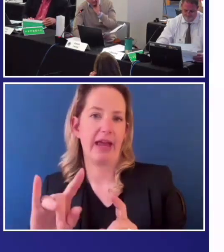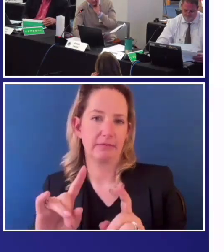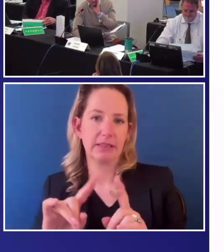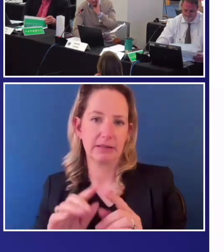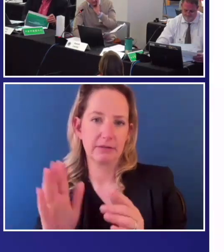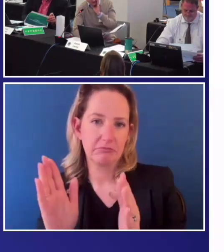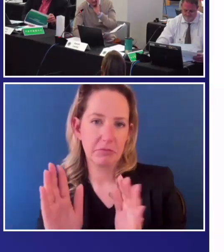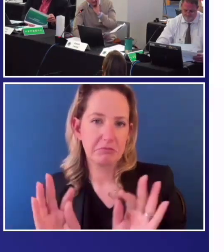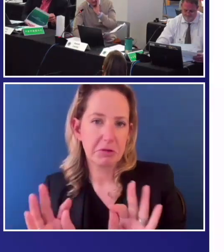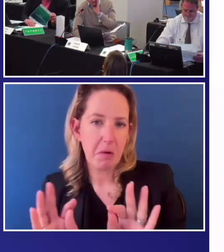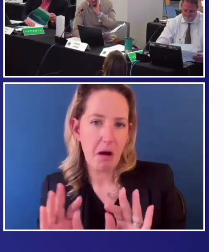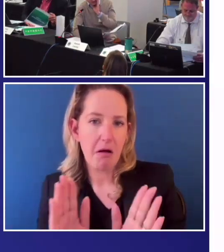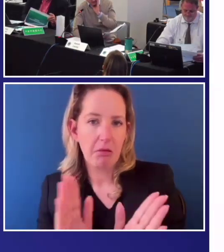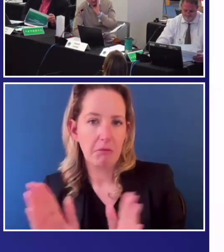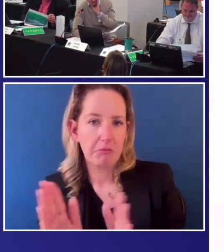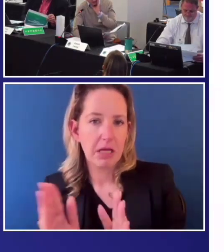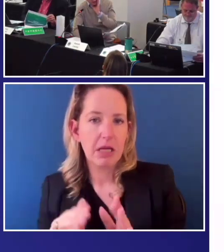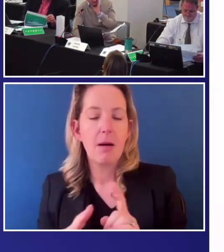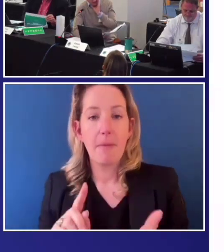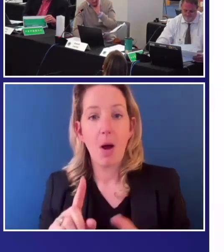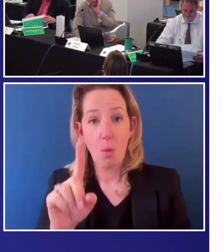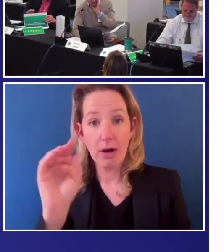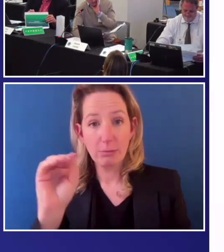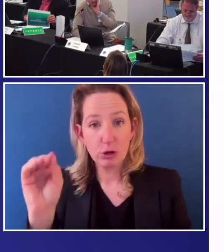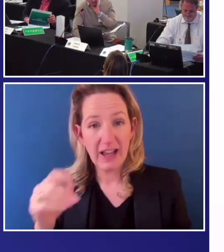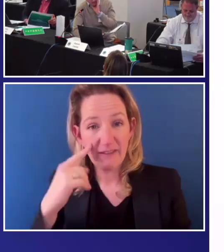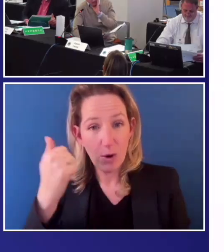you know, is that 1% of every program or,